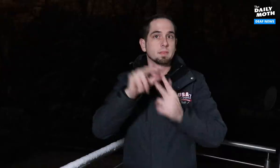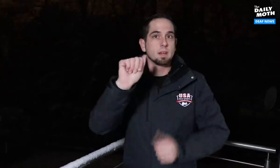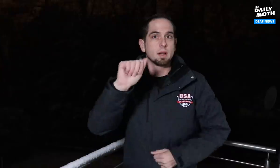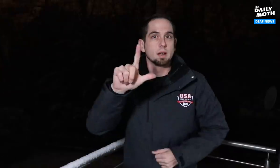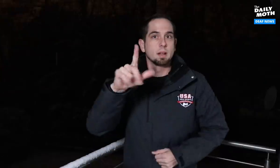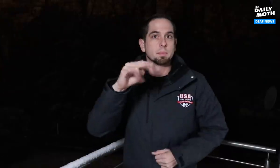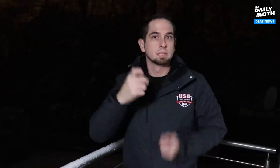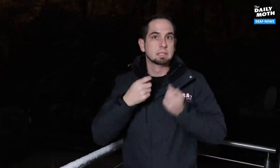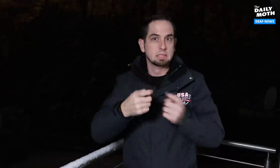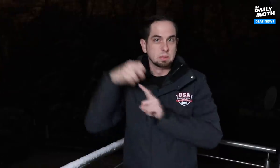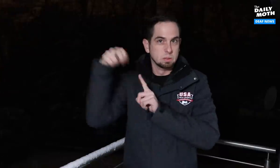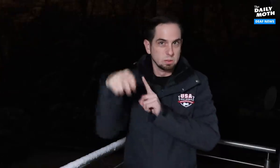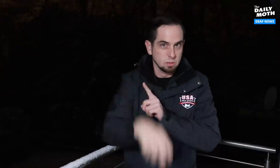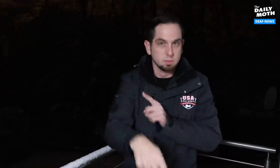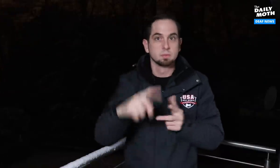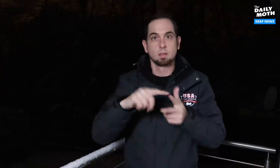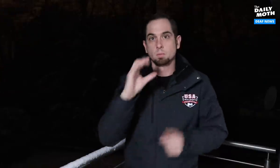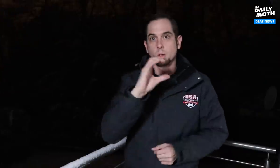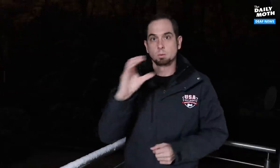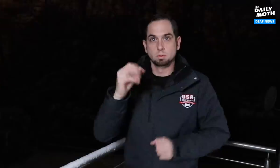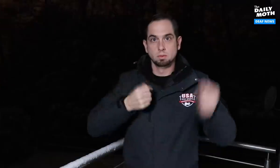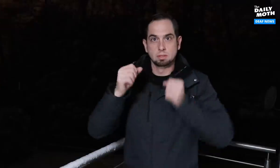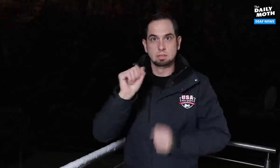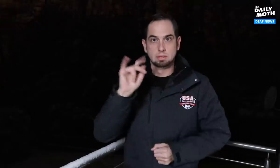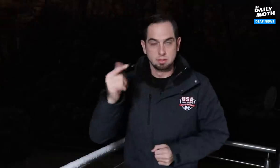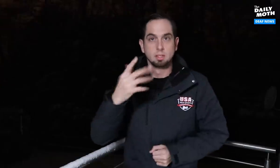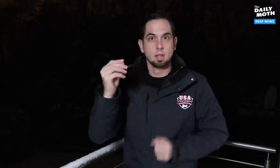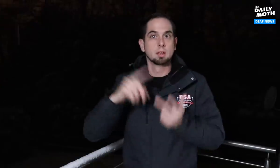The alpine skiing, cross country skiing,